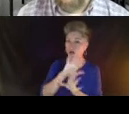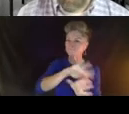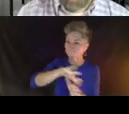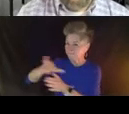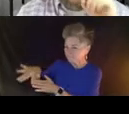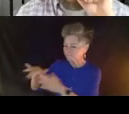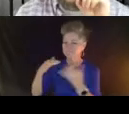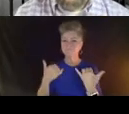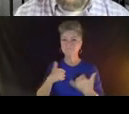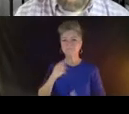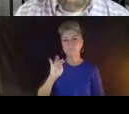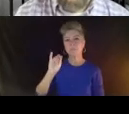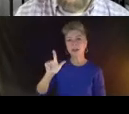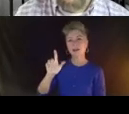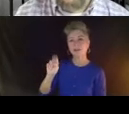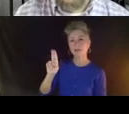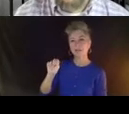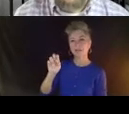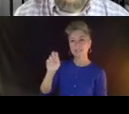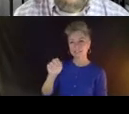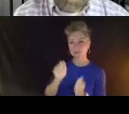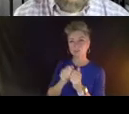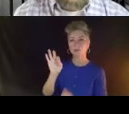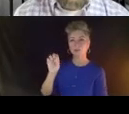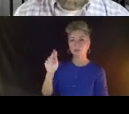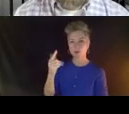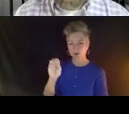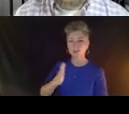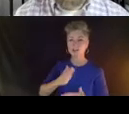and we are happy that you are all here tonight with us to talk about hormones